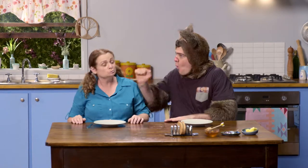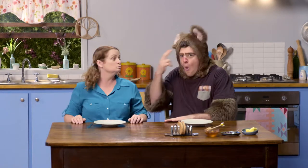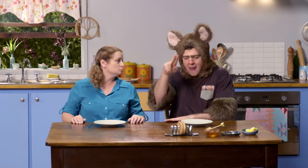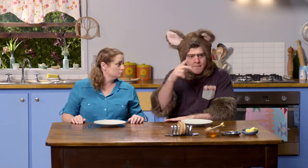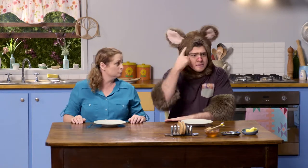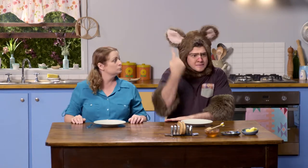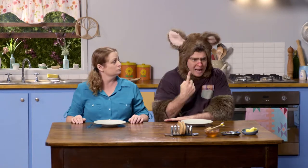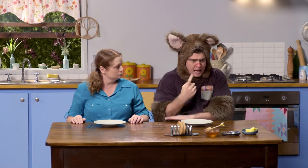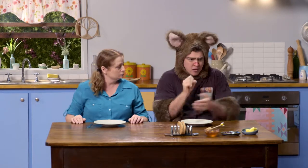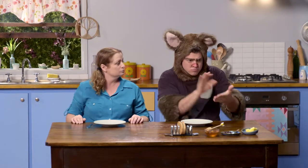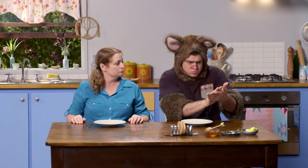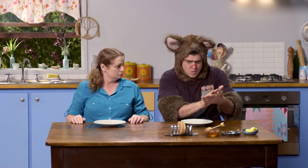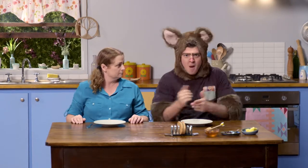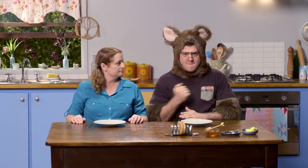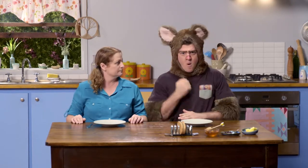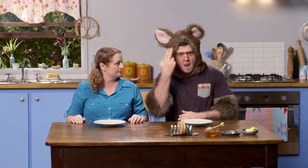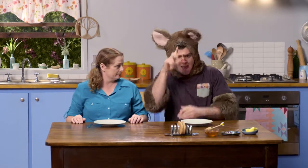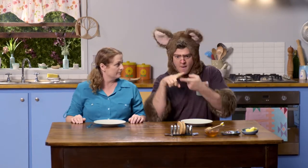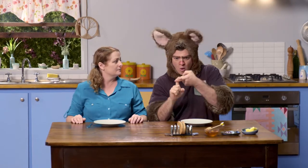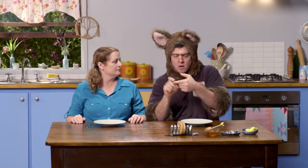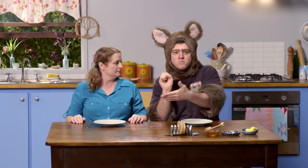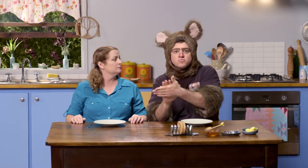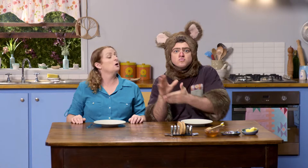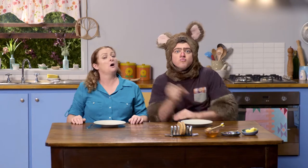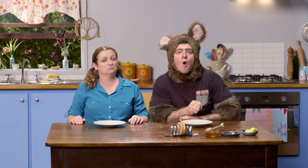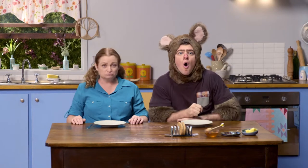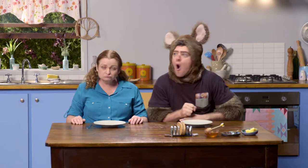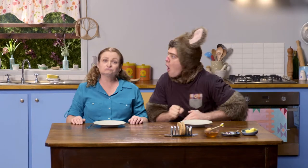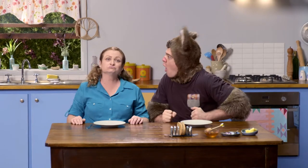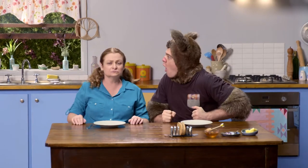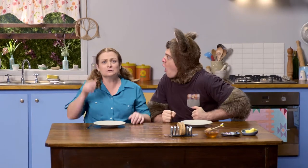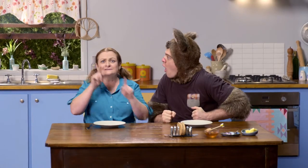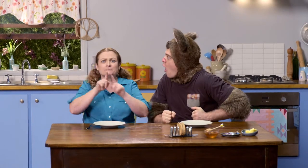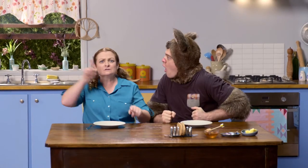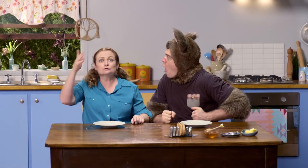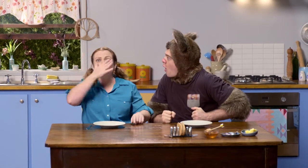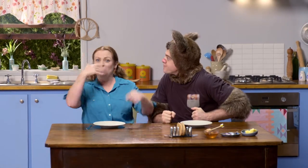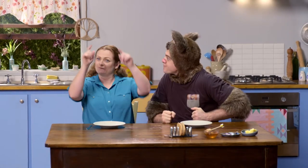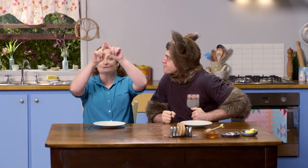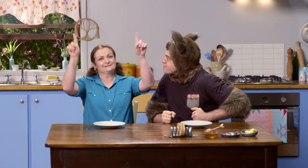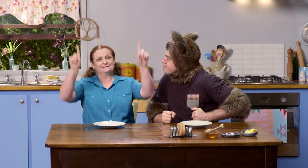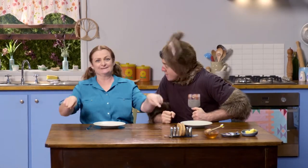We can put Sally on your chair, and on my chair, my name. Oh. It's like at school, isn't it?